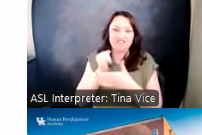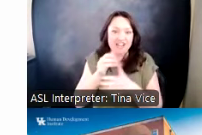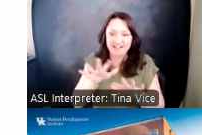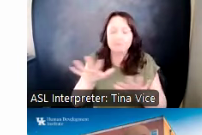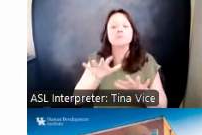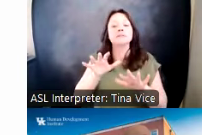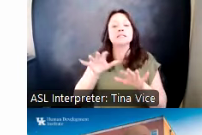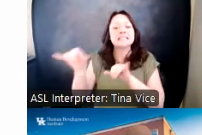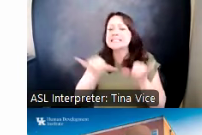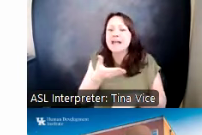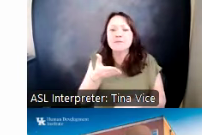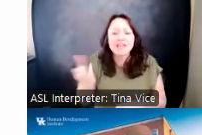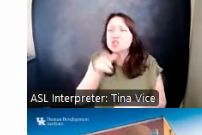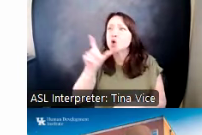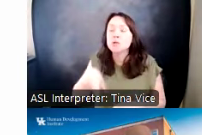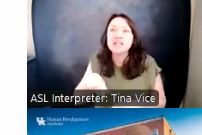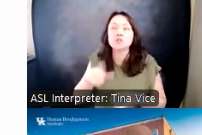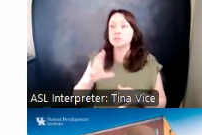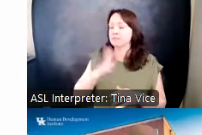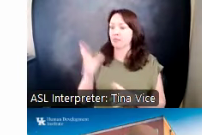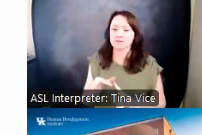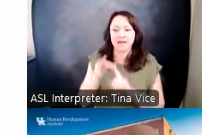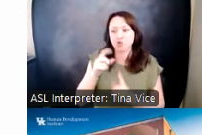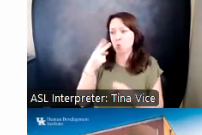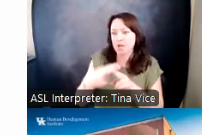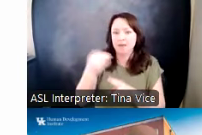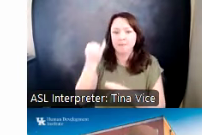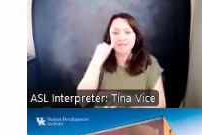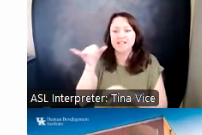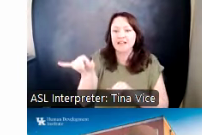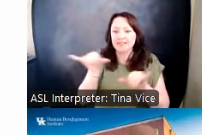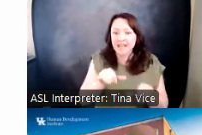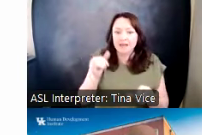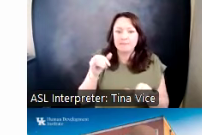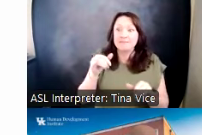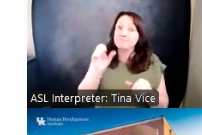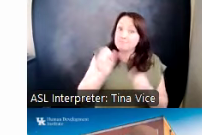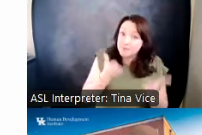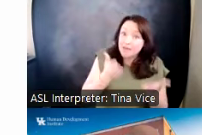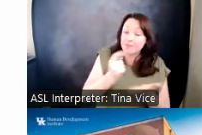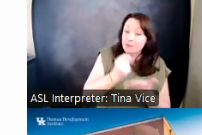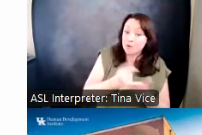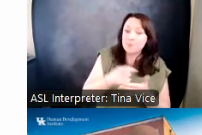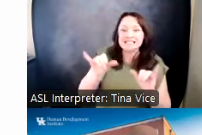need it to be named something different when it's therapeutic. It's still recreation. It's still sports. It's still physical activity. We just might